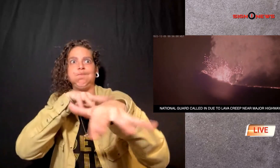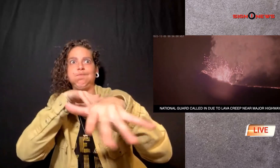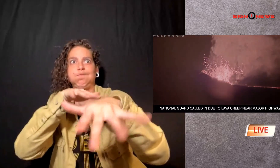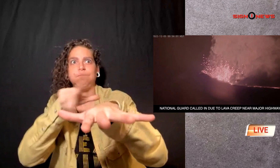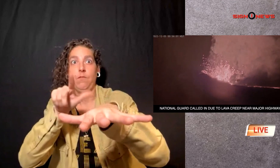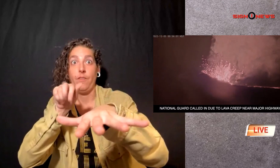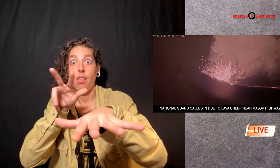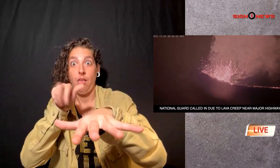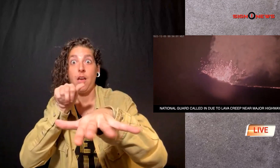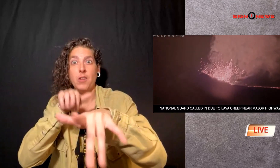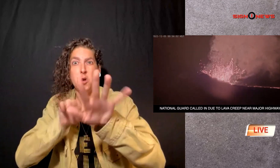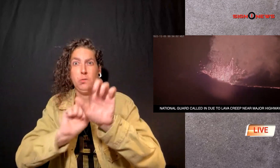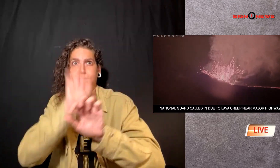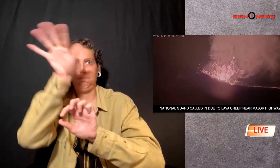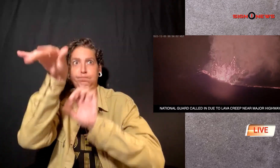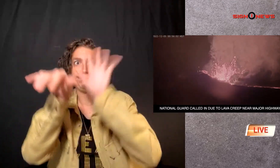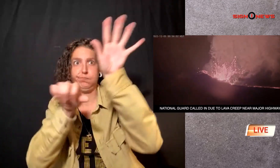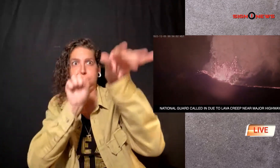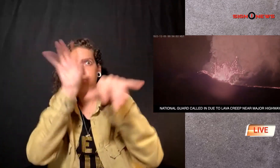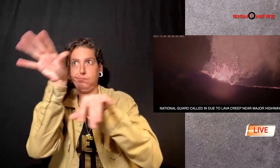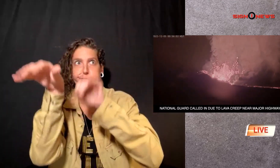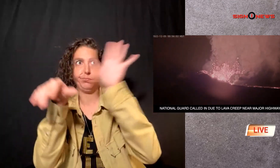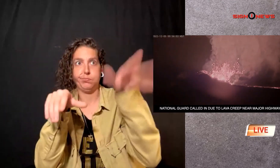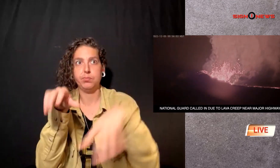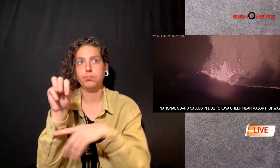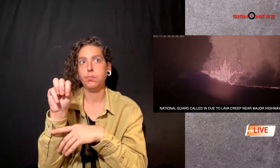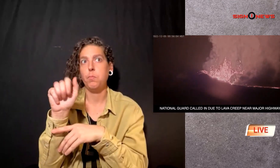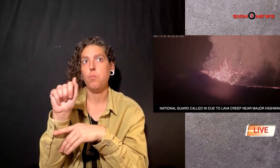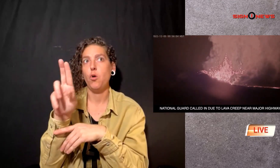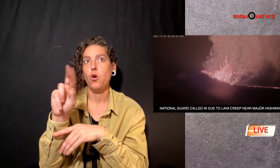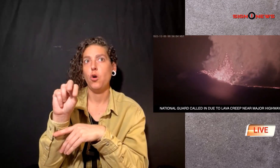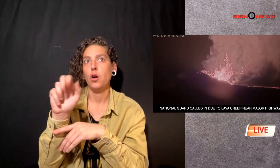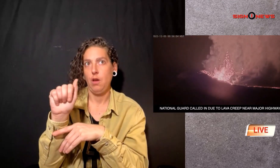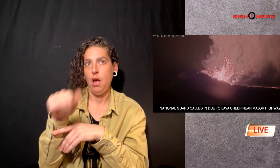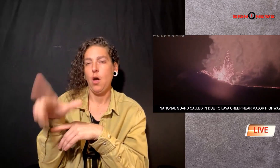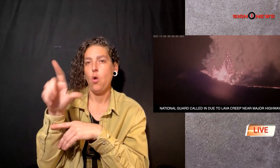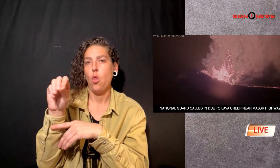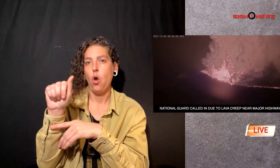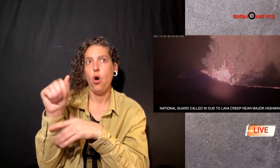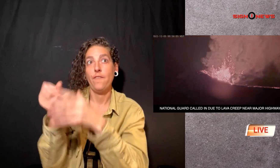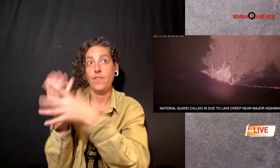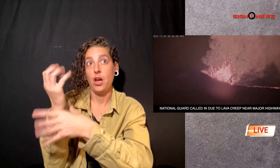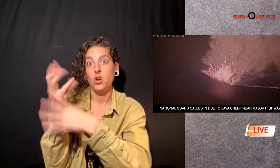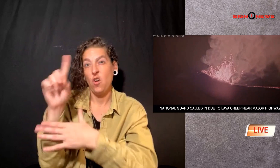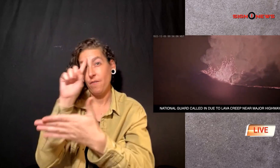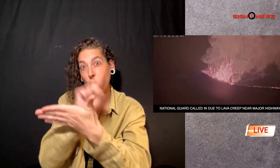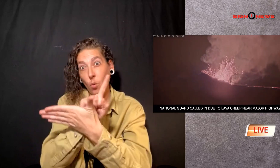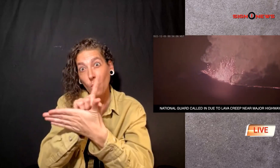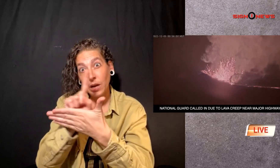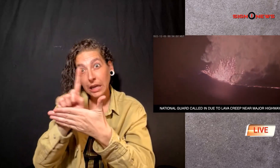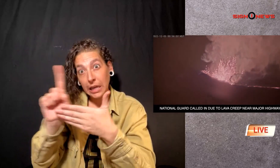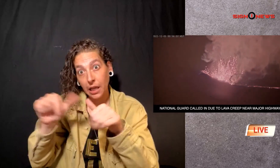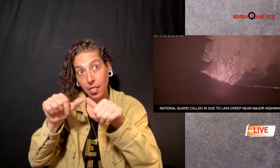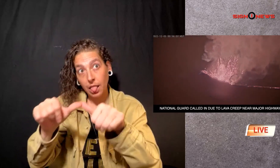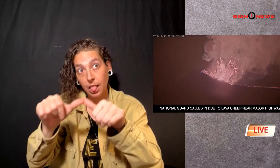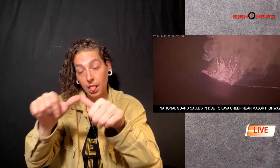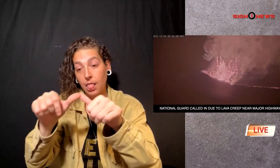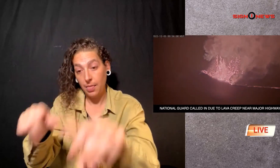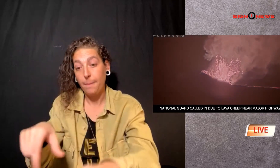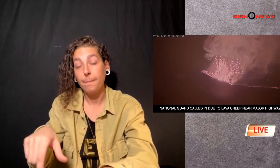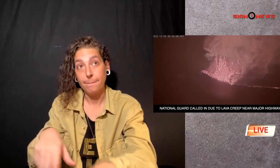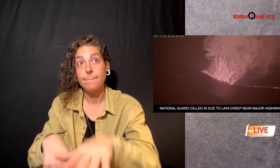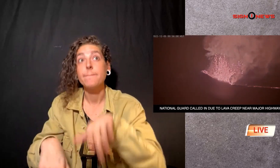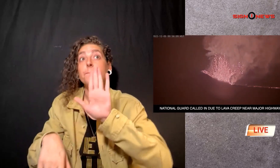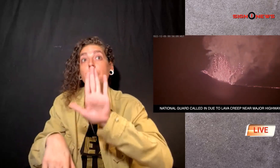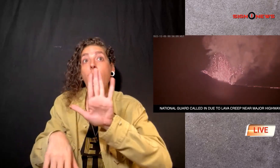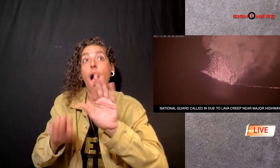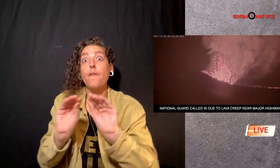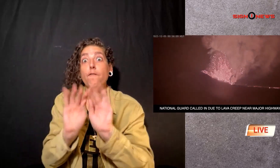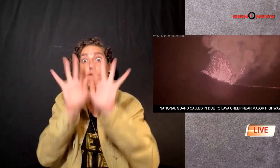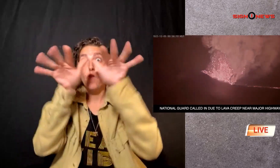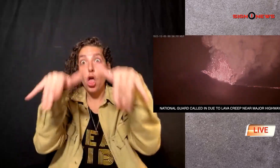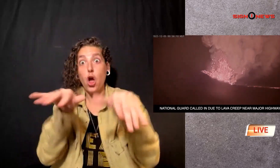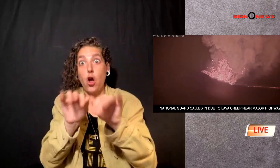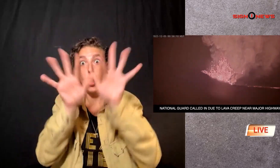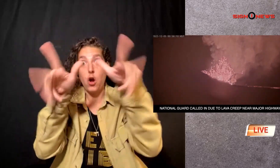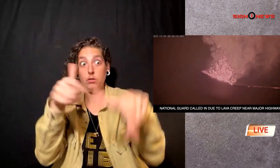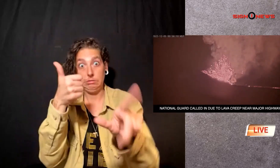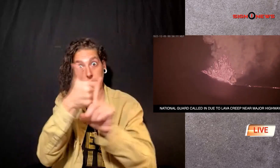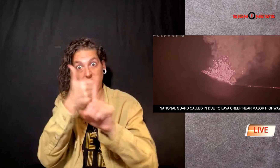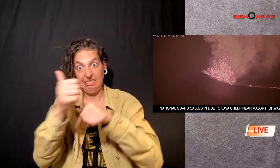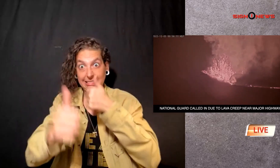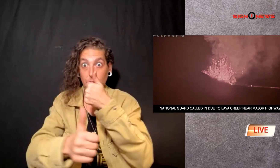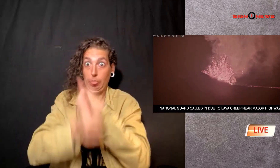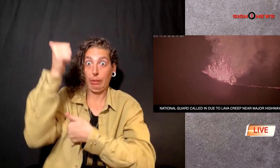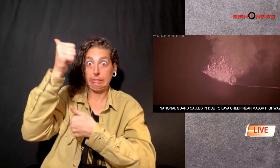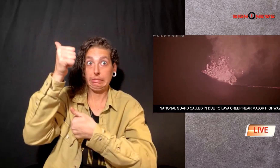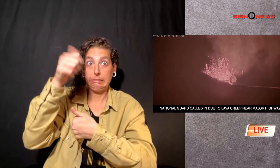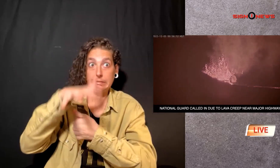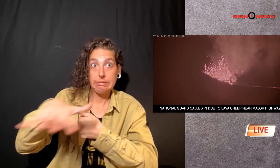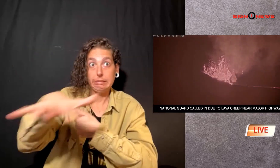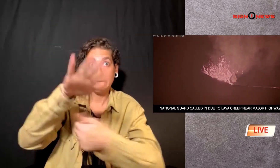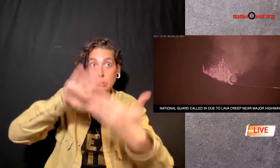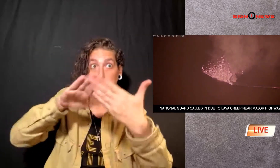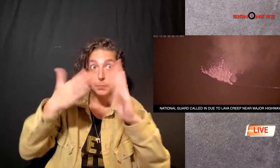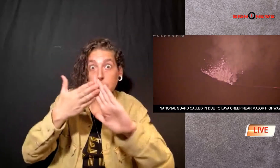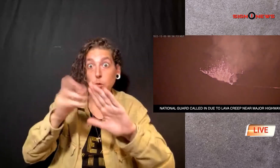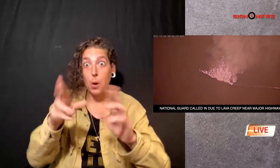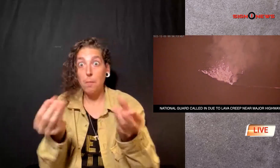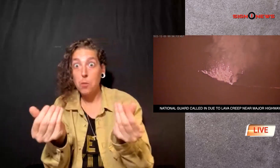from the Mauna Loa volcano for a week the flow is not a threat to communities or